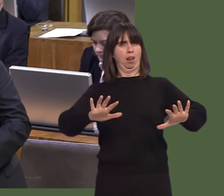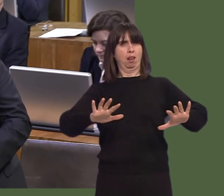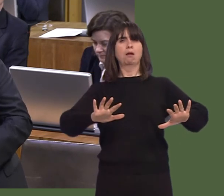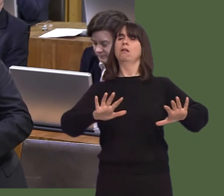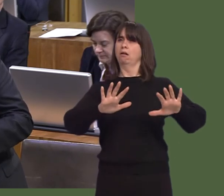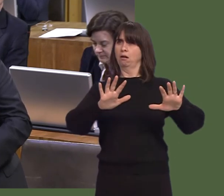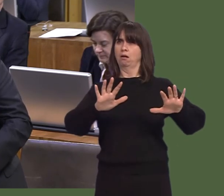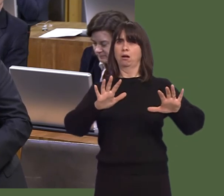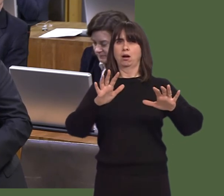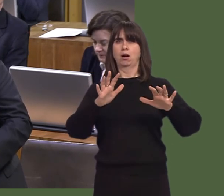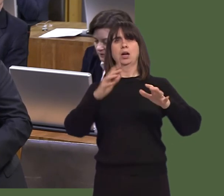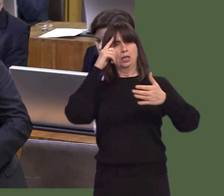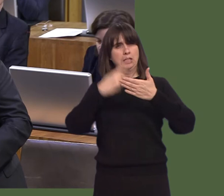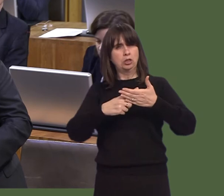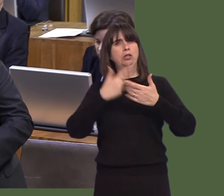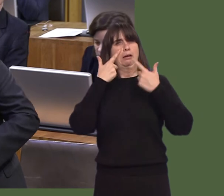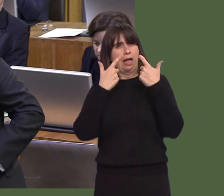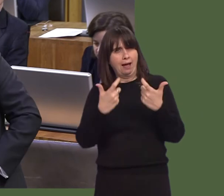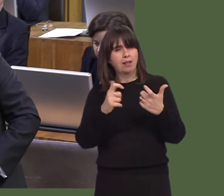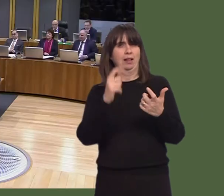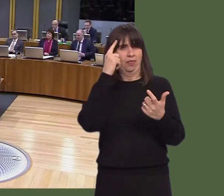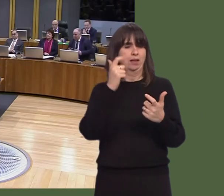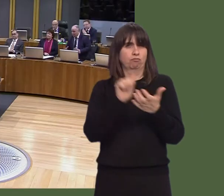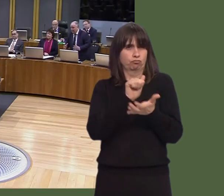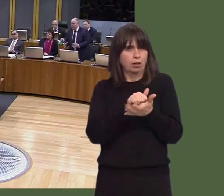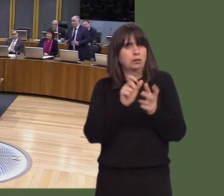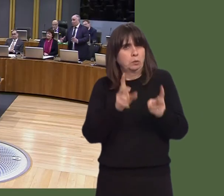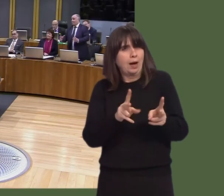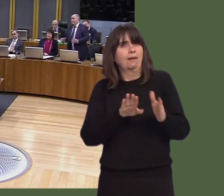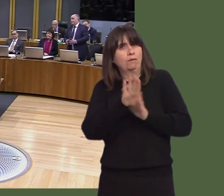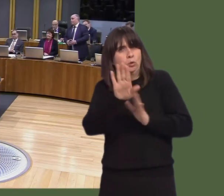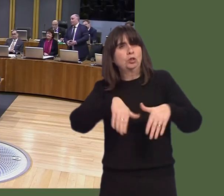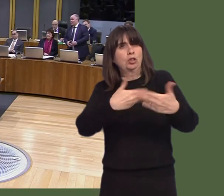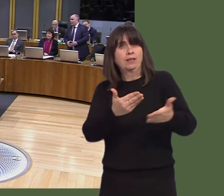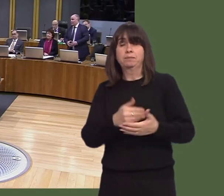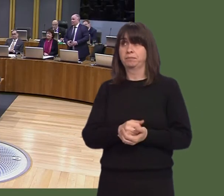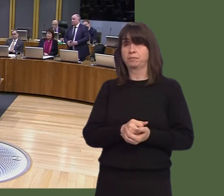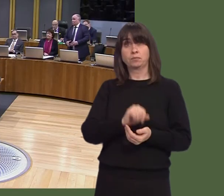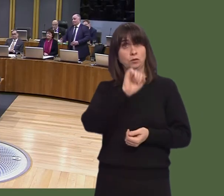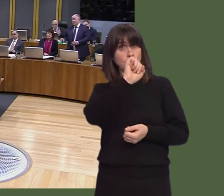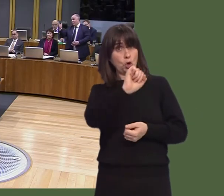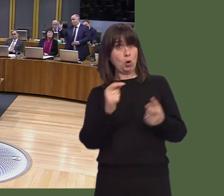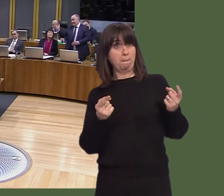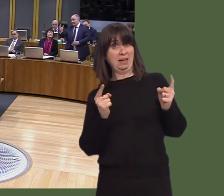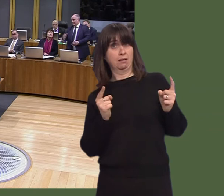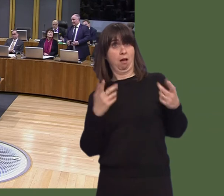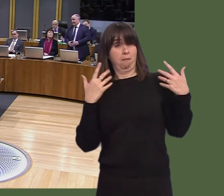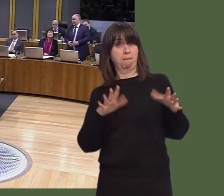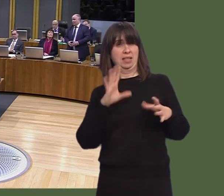Iím appalled to see prisons held up as a tool for economic development when their main role is to deliver rehabilitation through custodial sentences.